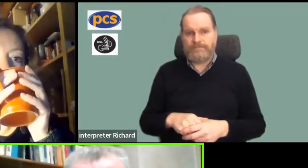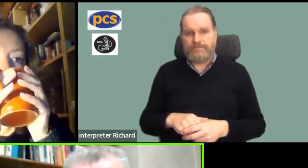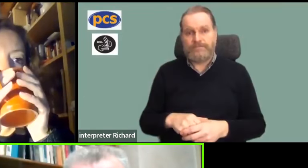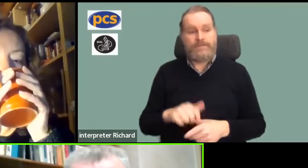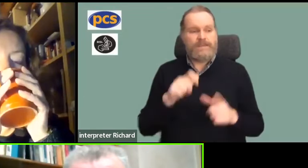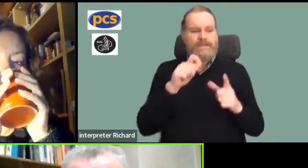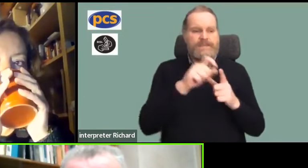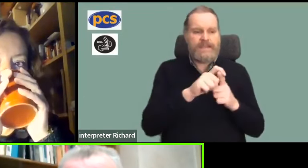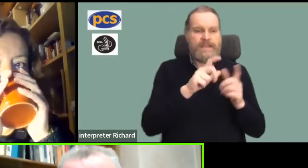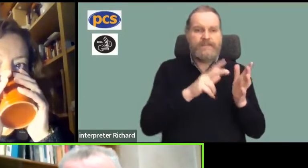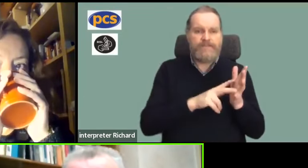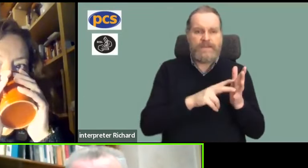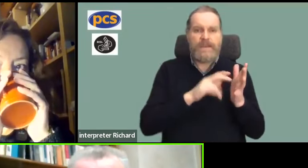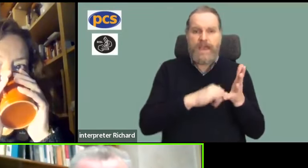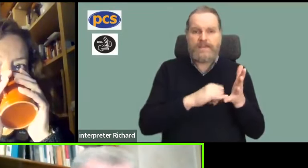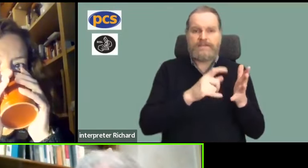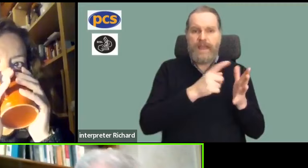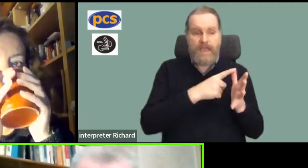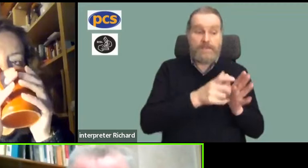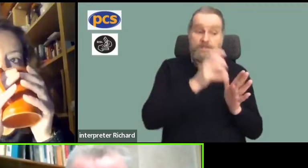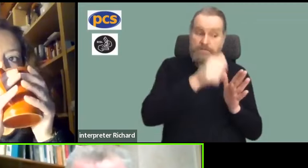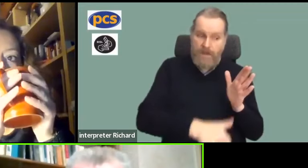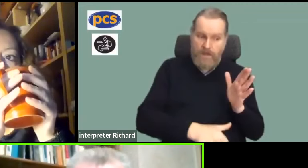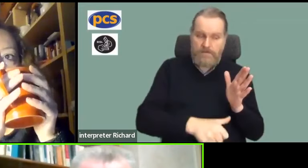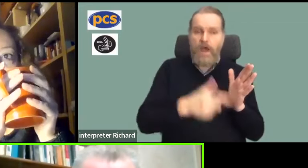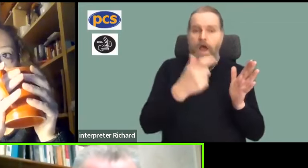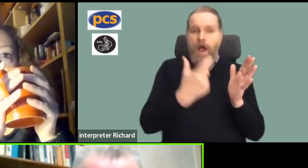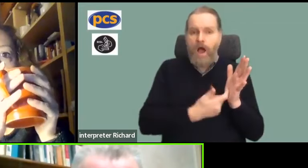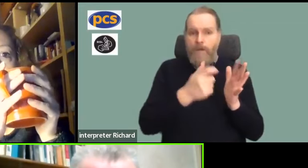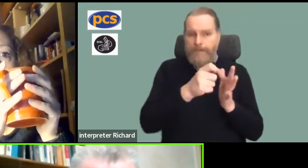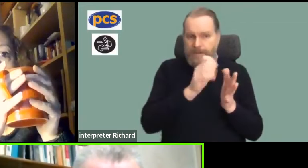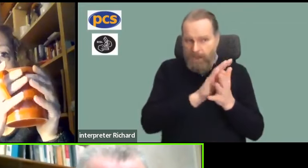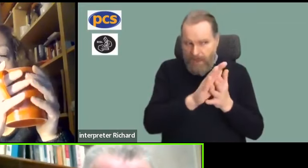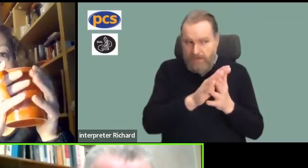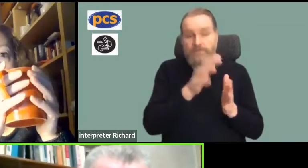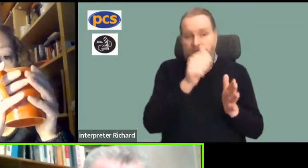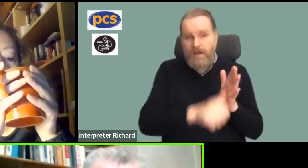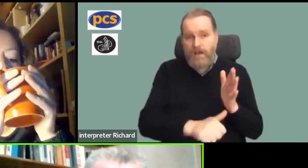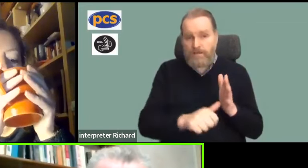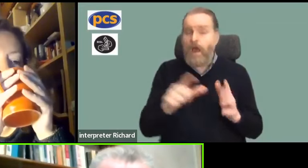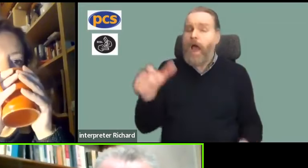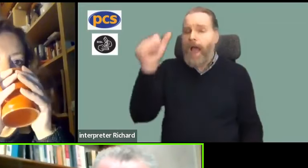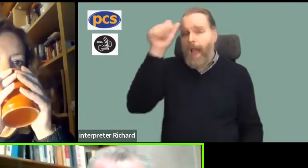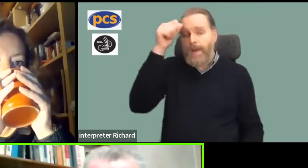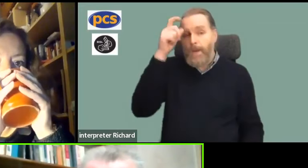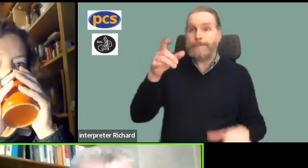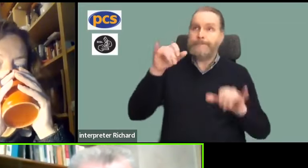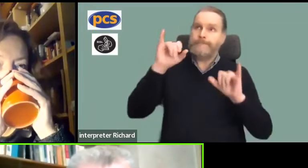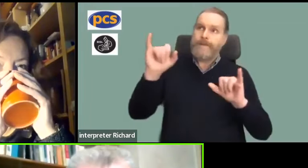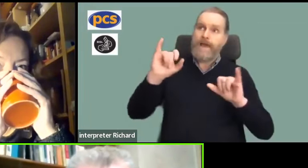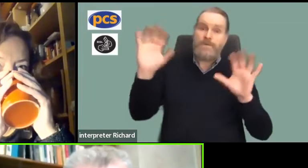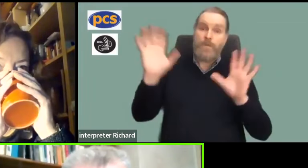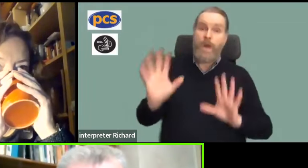have had to say in the have had to say in the Dvsa and in the Dvsa. And in the Rpa to kick it off. in the Rpa to kick it off. Clearly y particularly given the